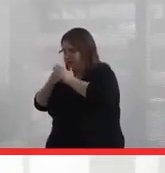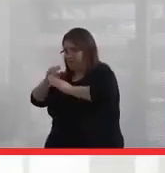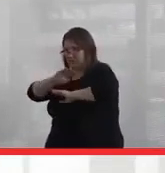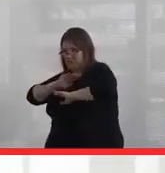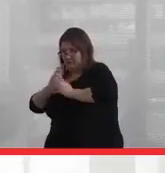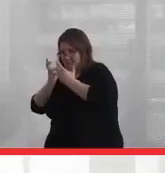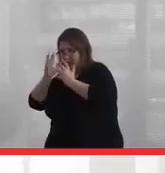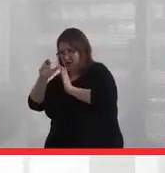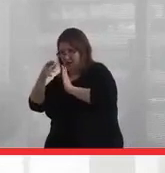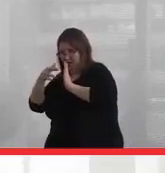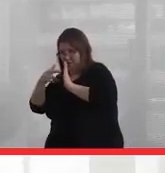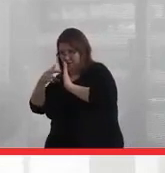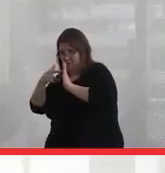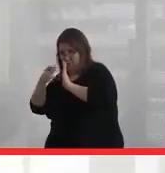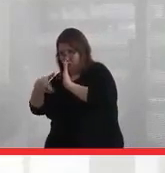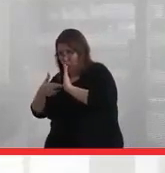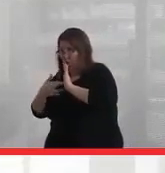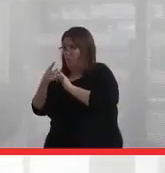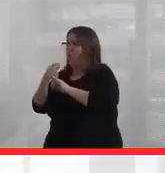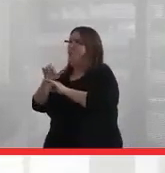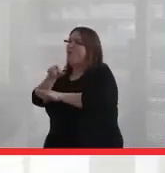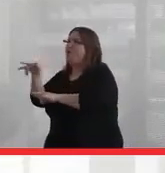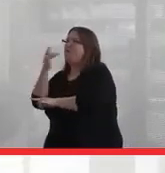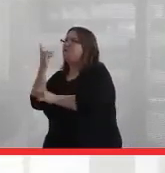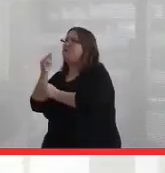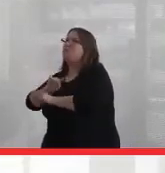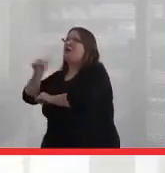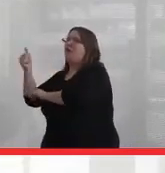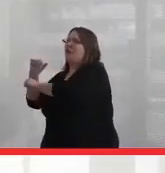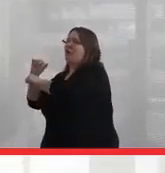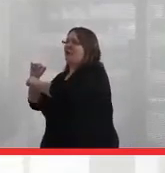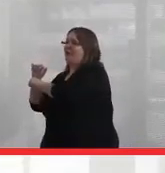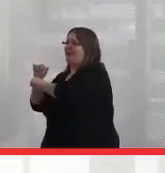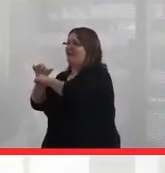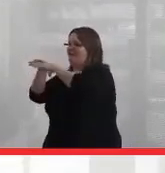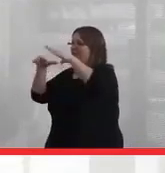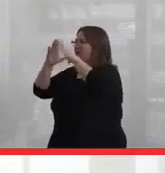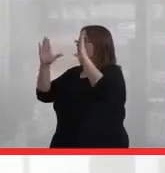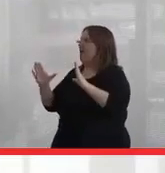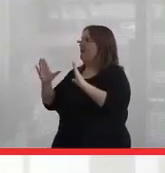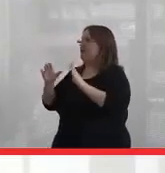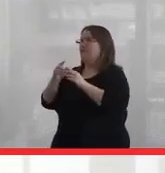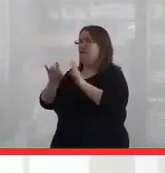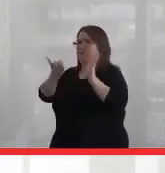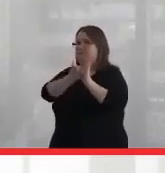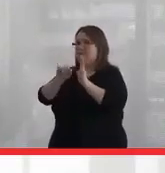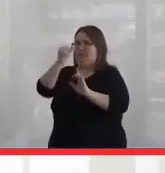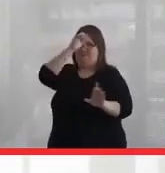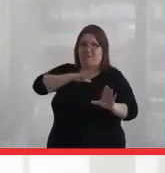those roles, or if they'd rather be doing different work because the longhouse is very gendered as it is right now.